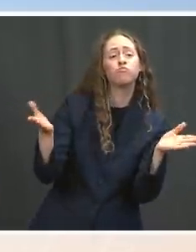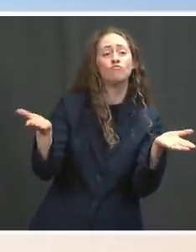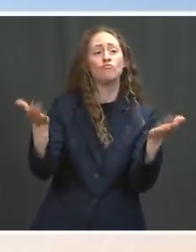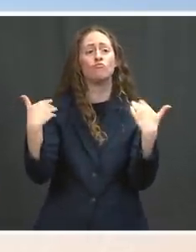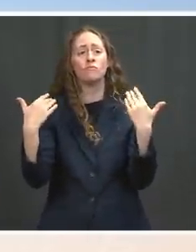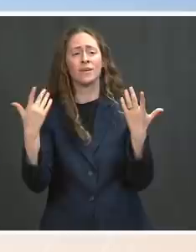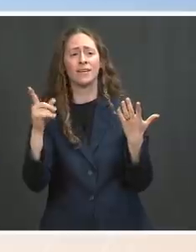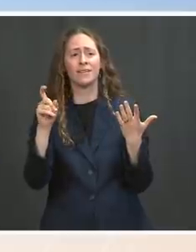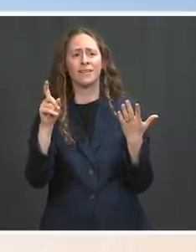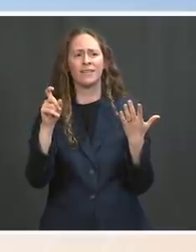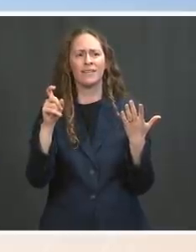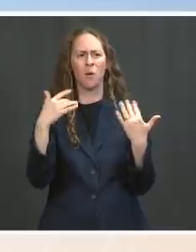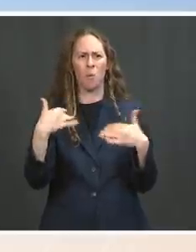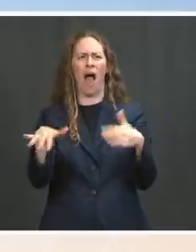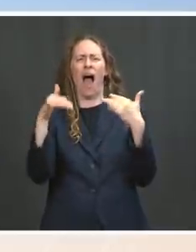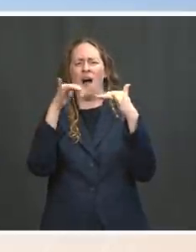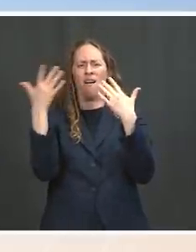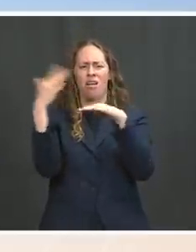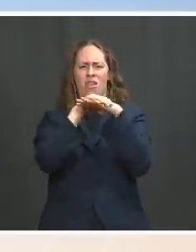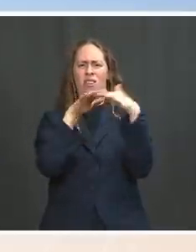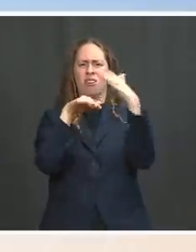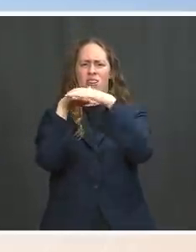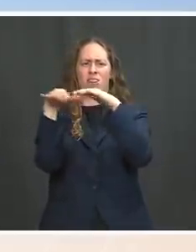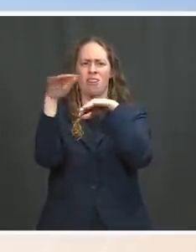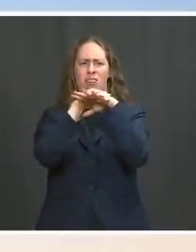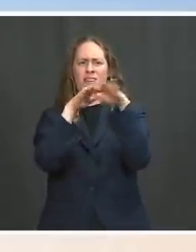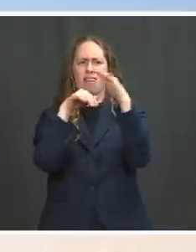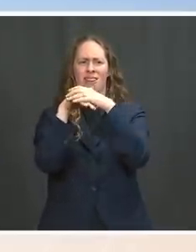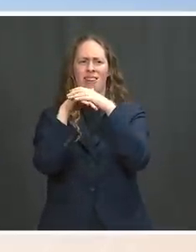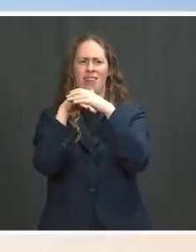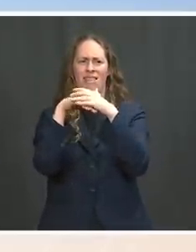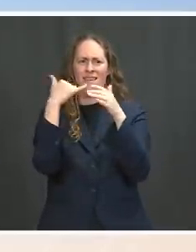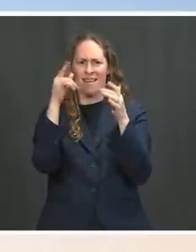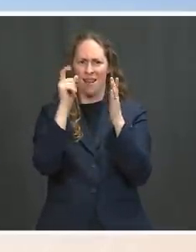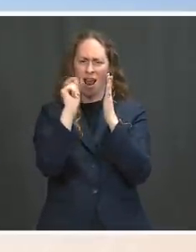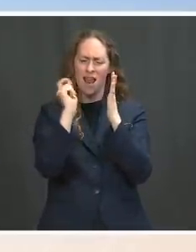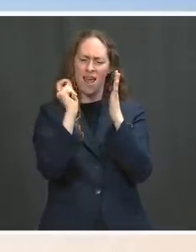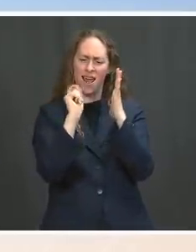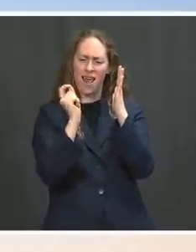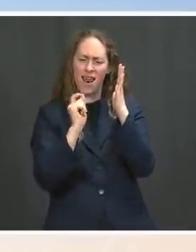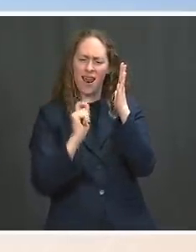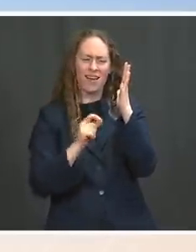It must have taken some time to write. I will say that our goal is to implement solutions